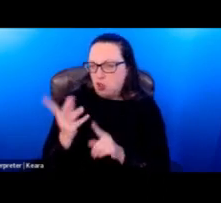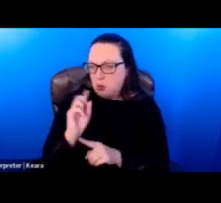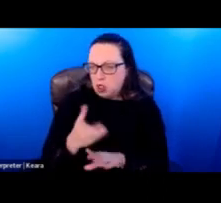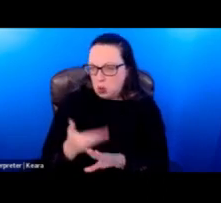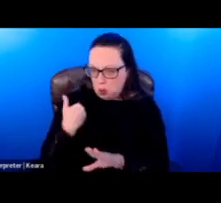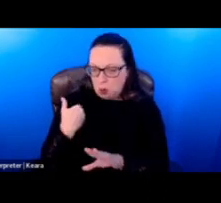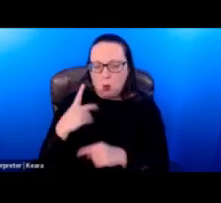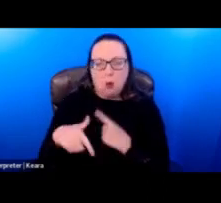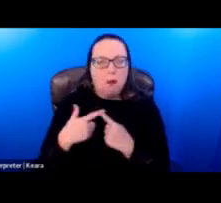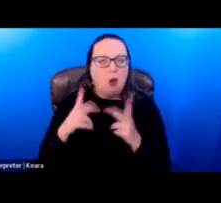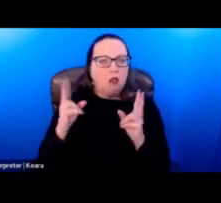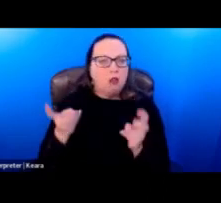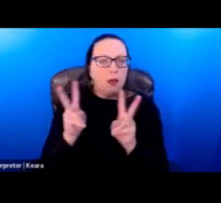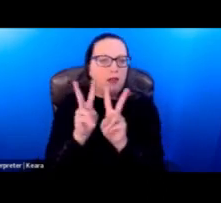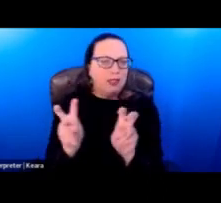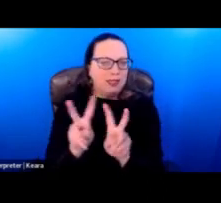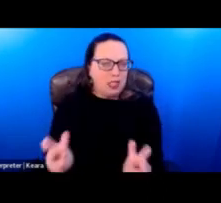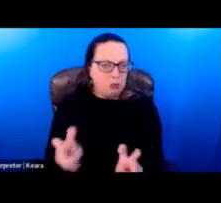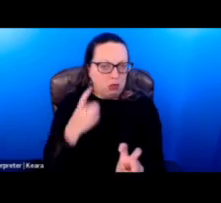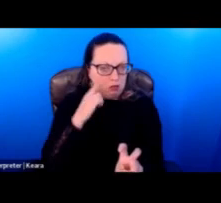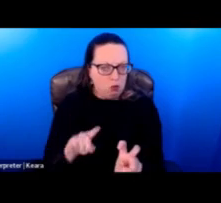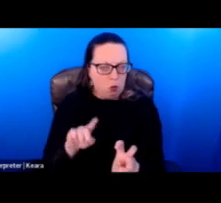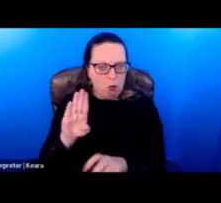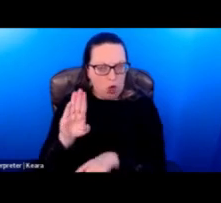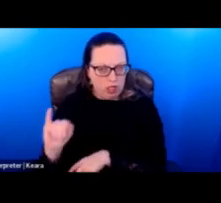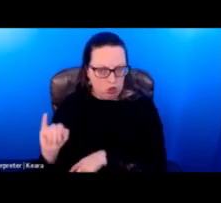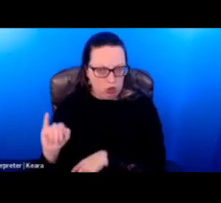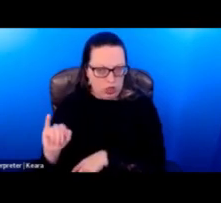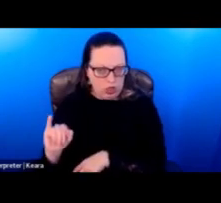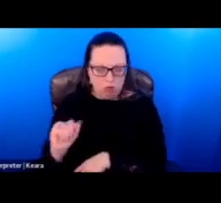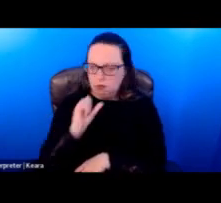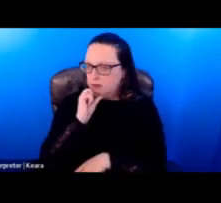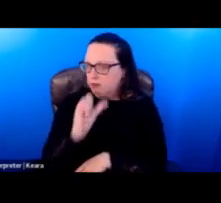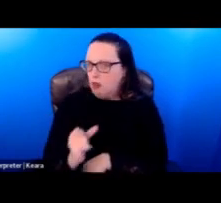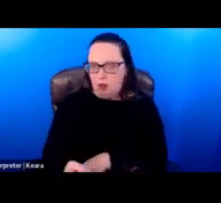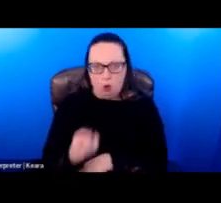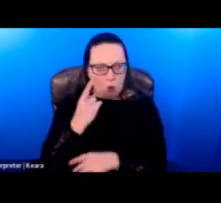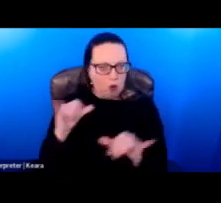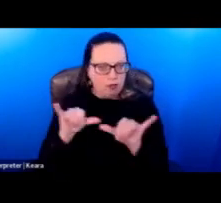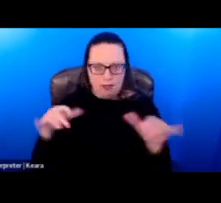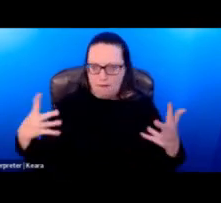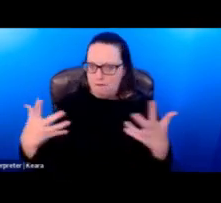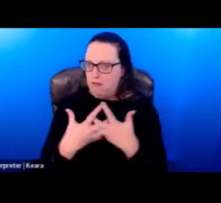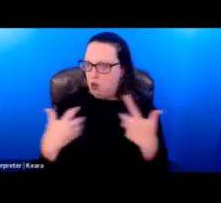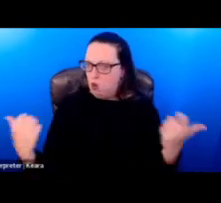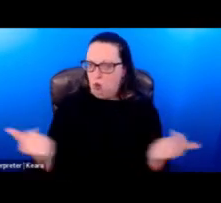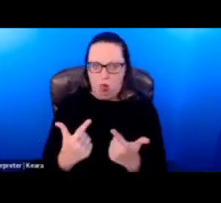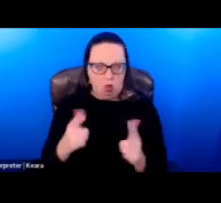for brain injury. The main message is it isn't one size fits all. There absolutely are times where a person needs a